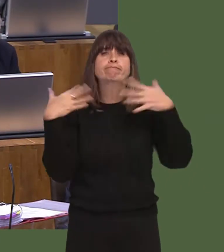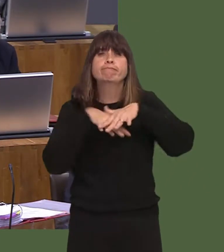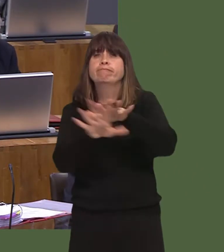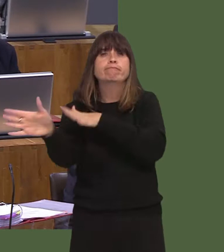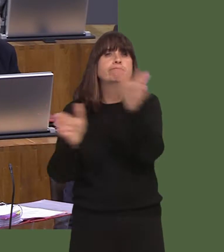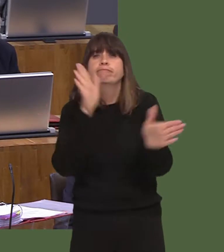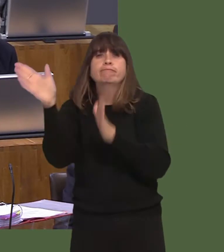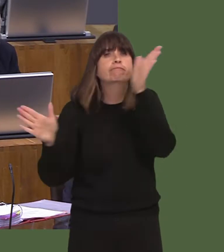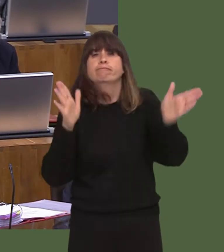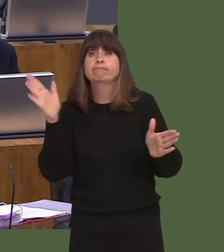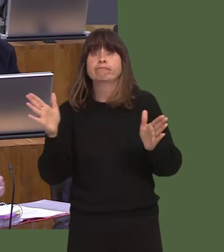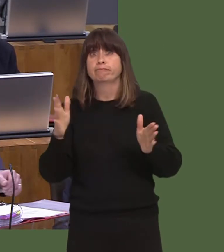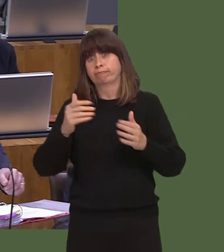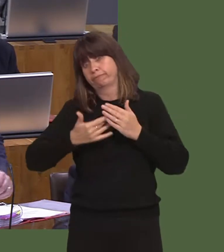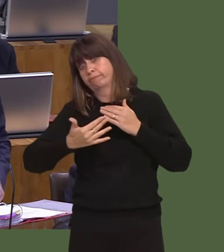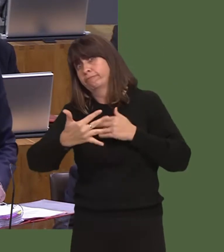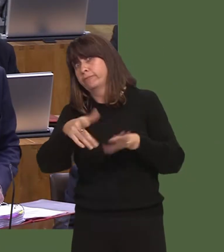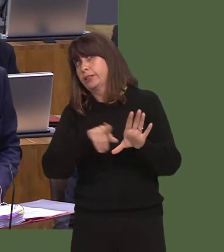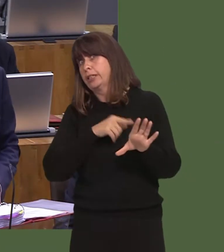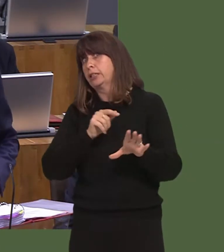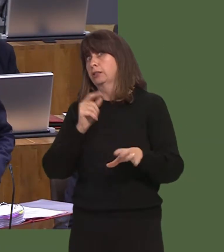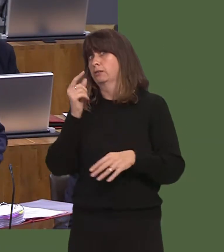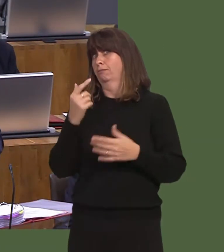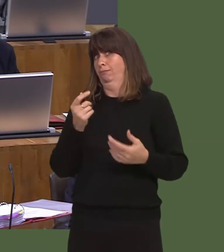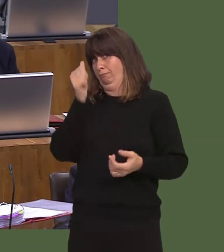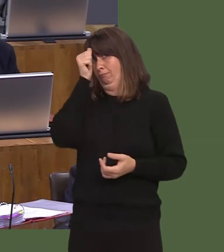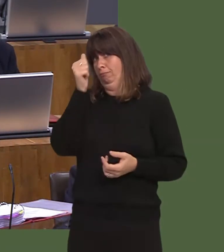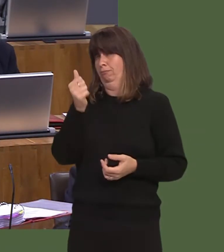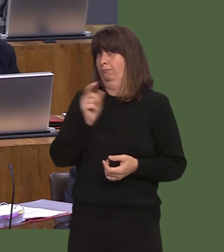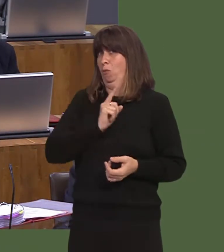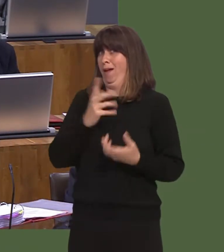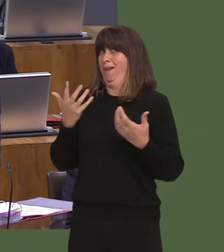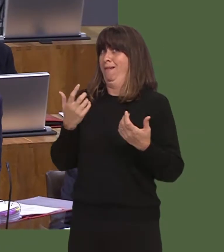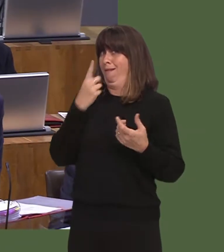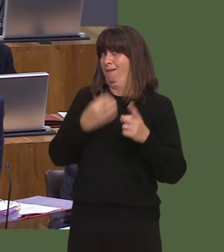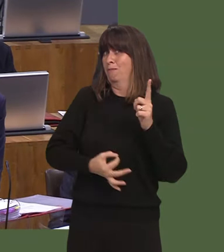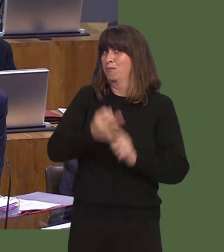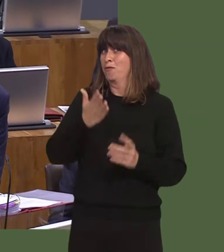be an opportunity over the ensuing years, because we now have the power over buses,